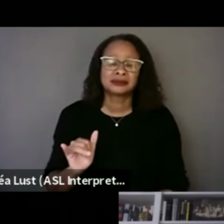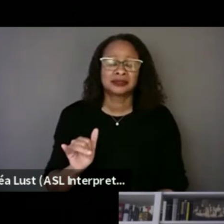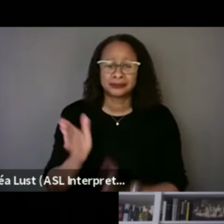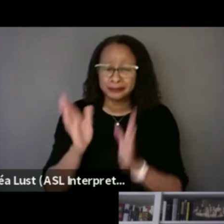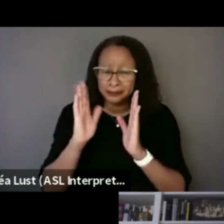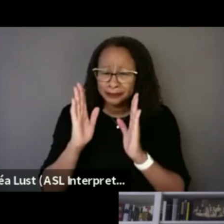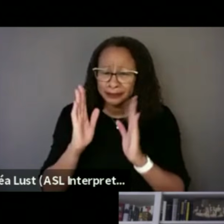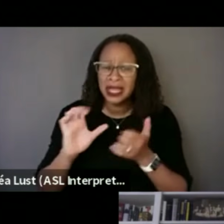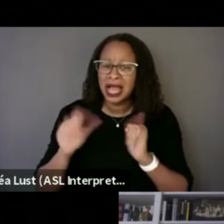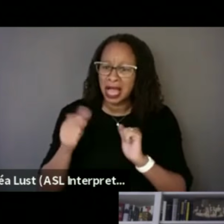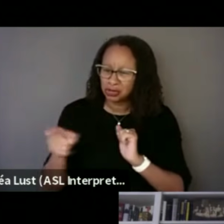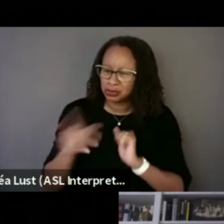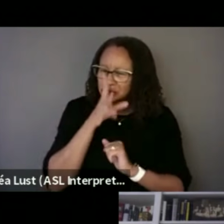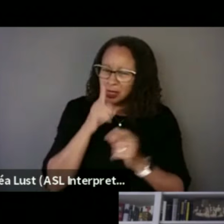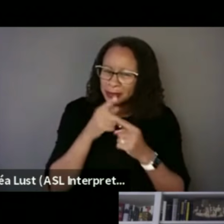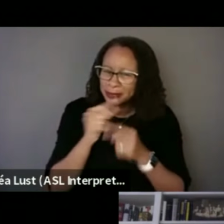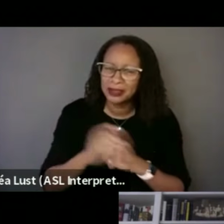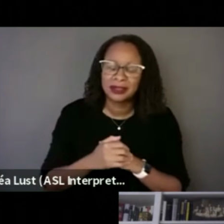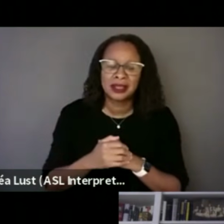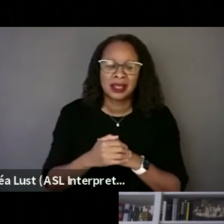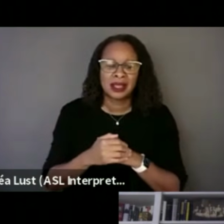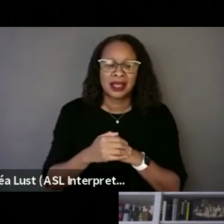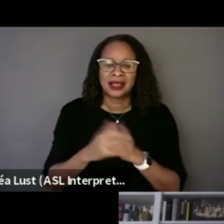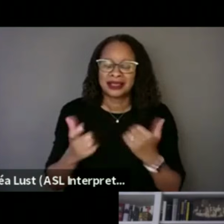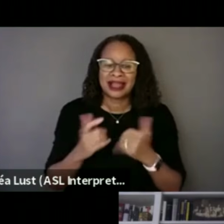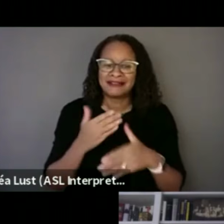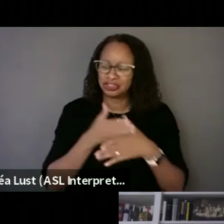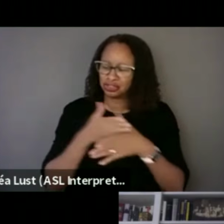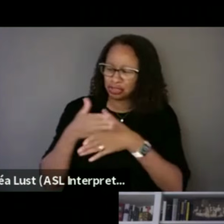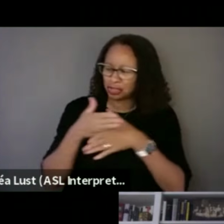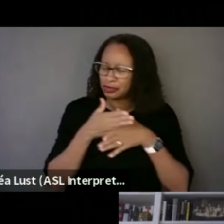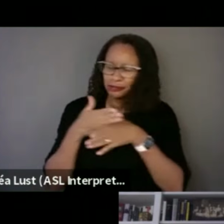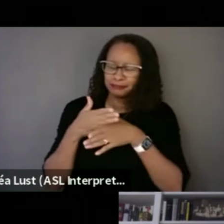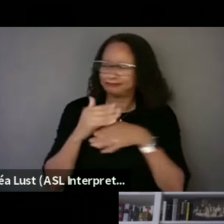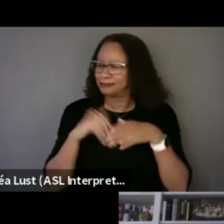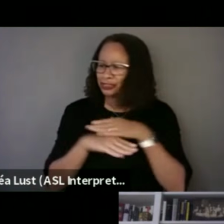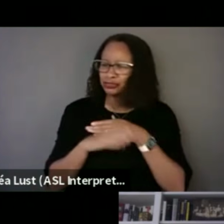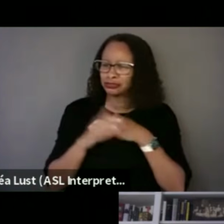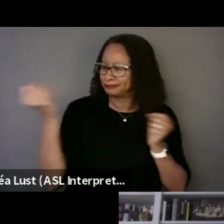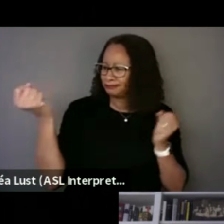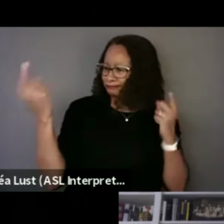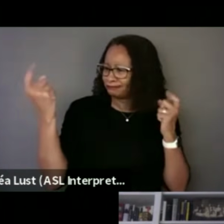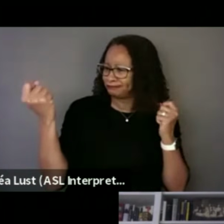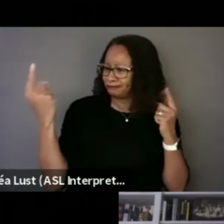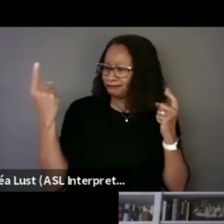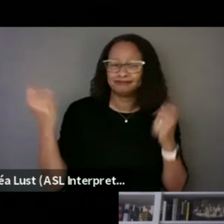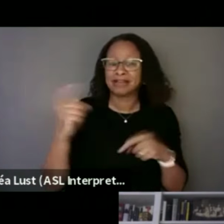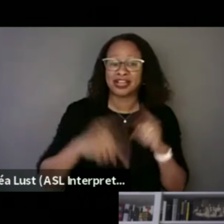that she was talking about it and also have this kind of shared, shared entry, I couldn't say no.